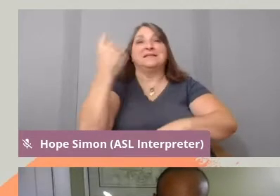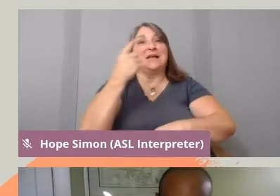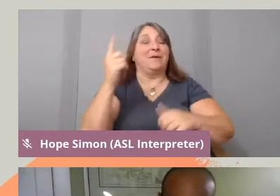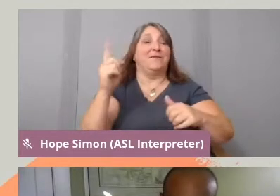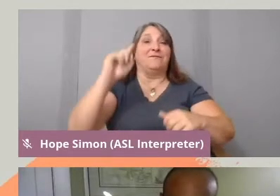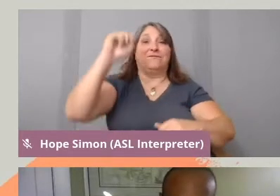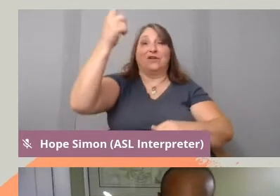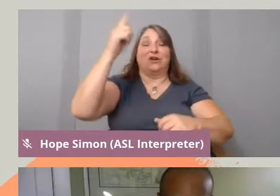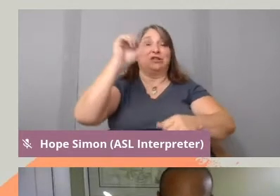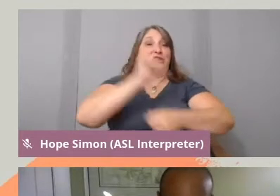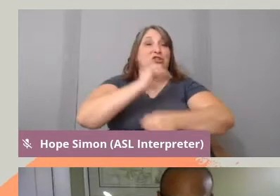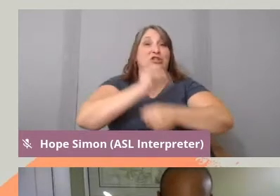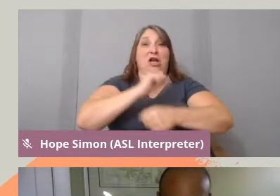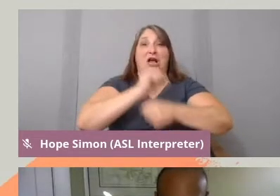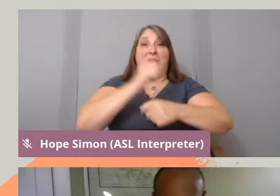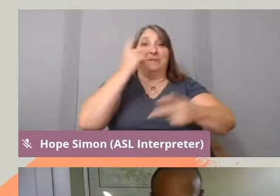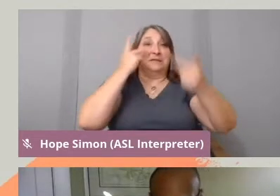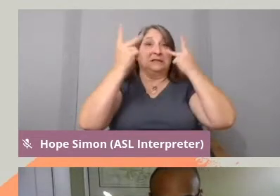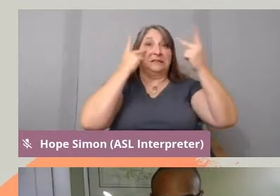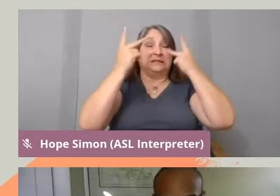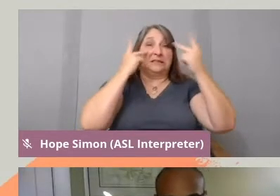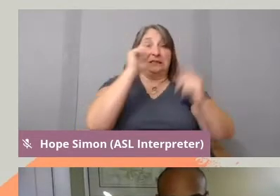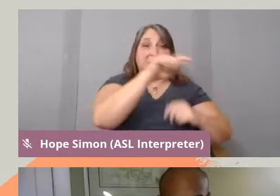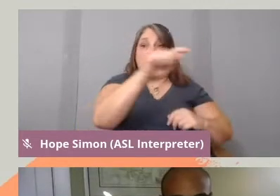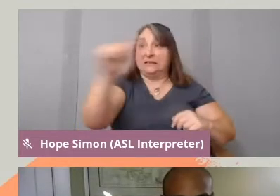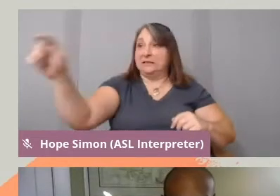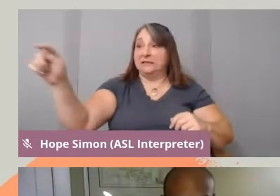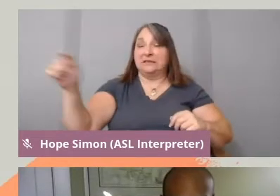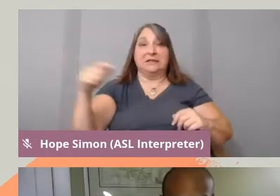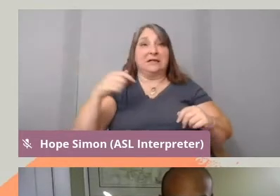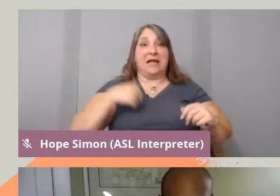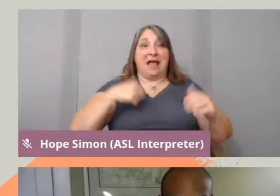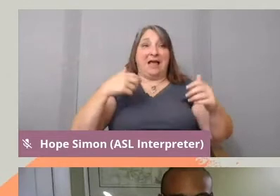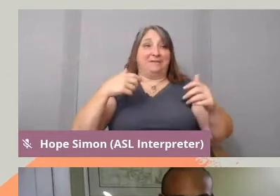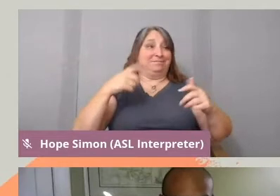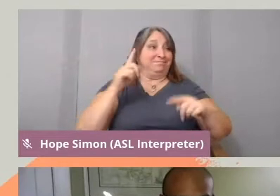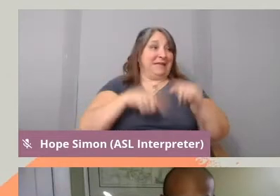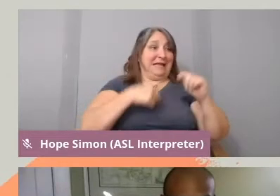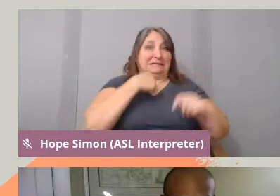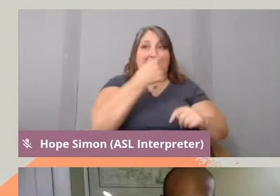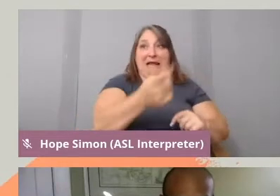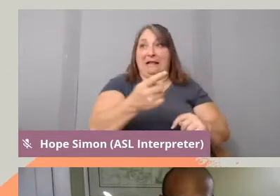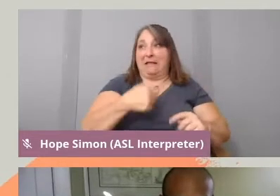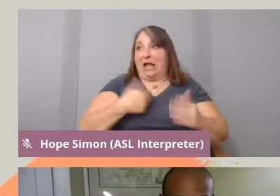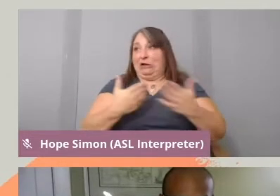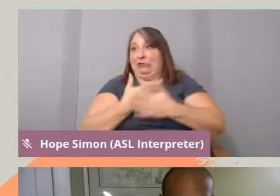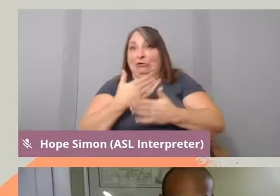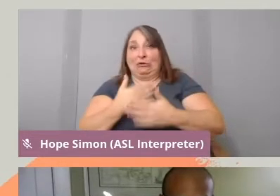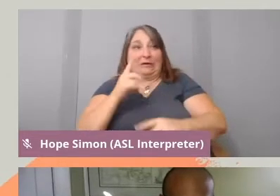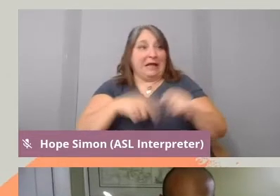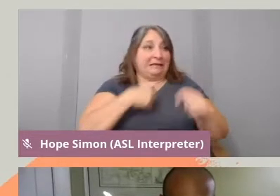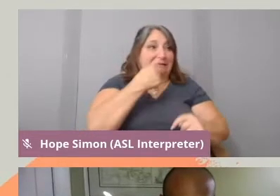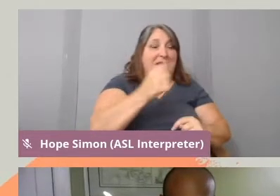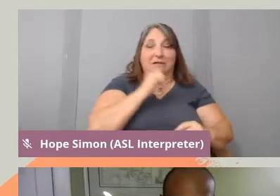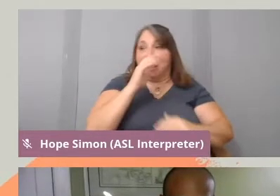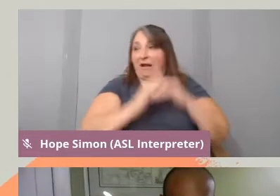you know sees all these things that they are having difficulties bringing up and feel super uncomfortable are they gonna keep taking the jobs